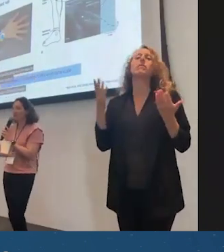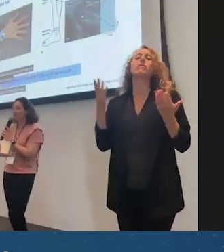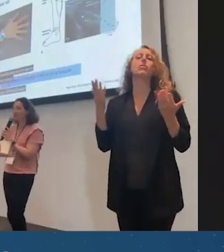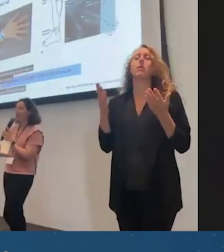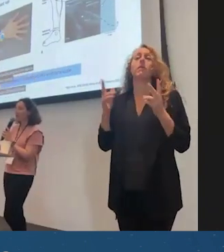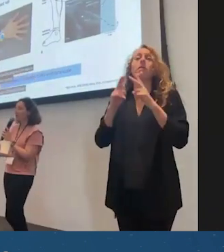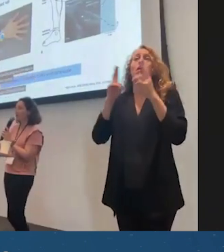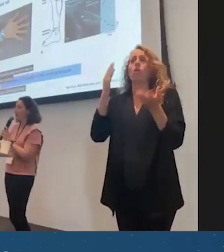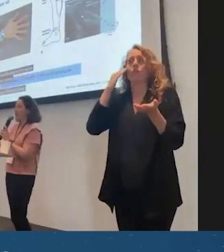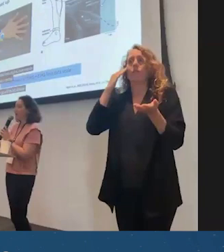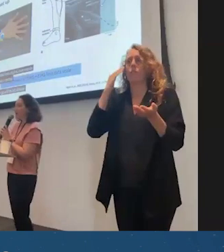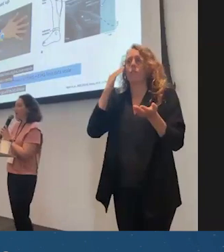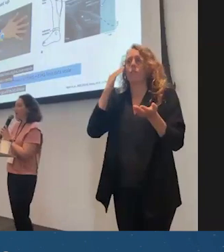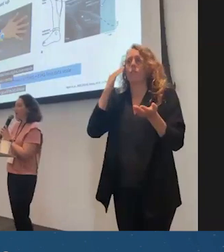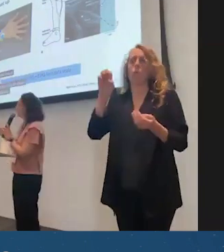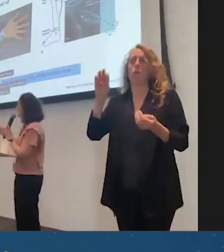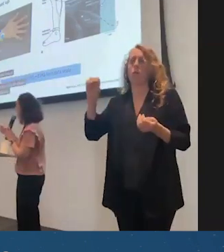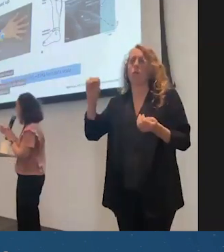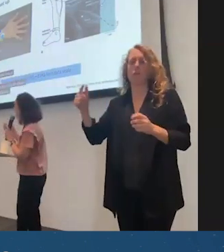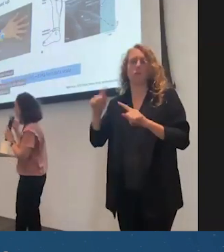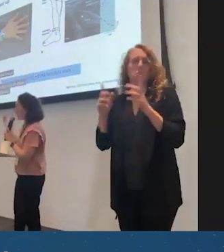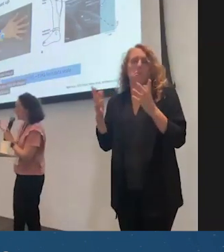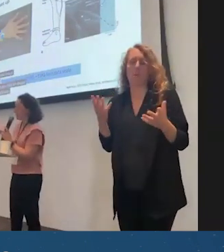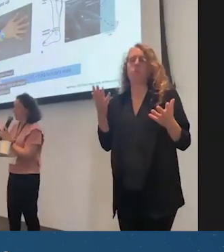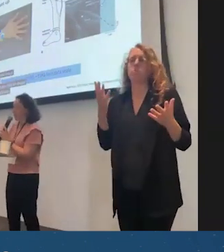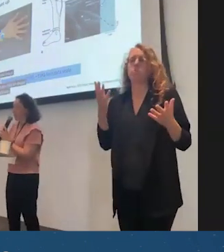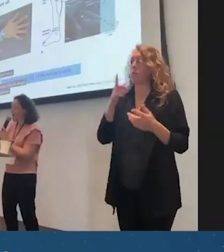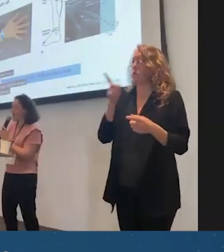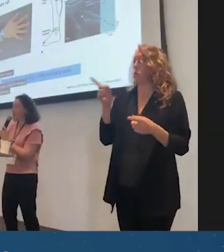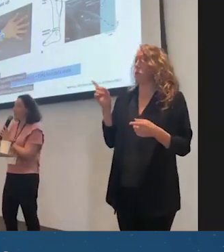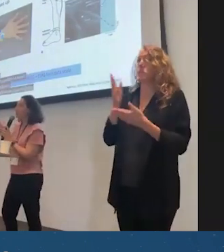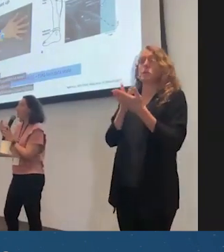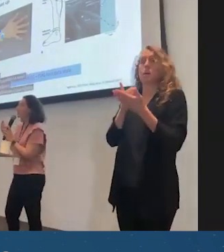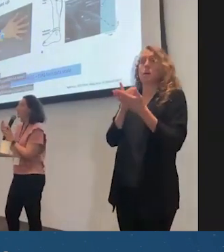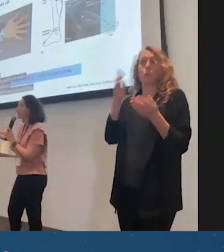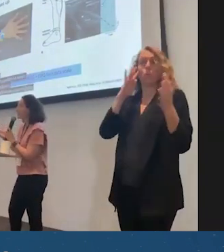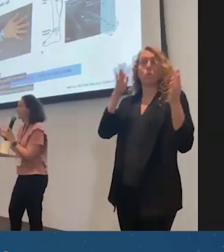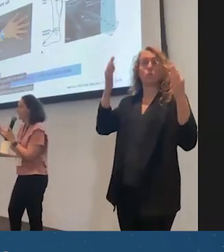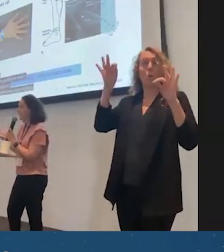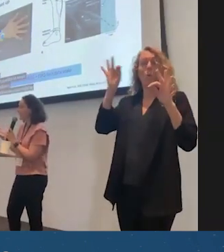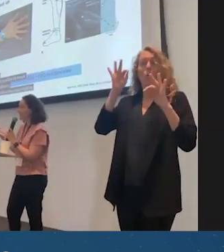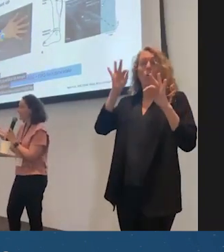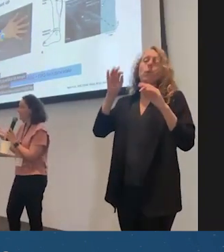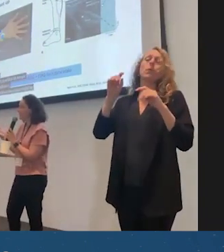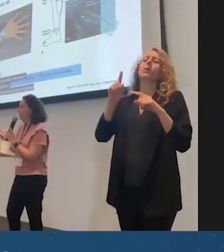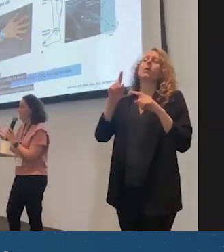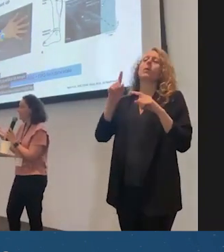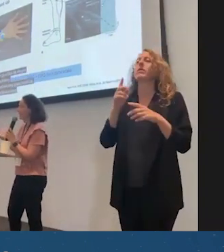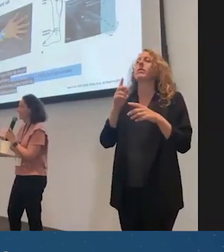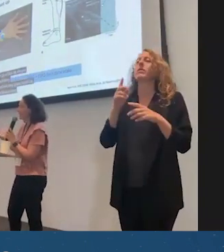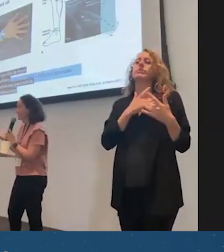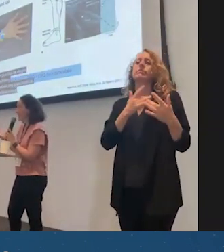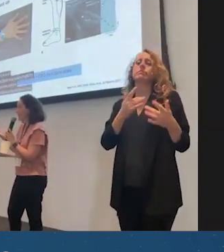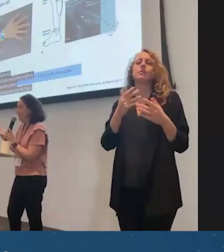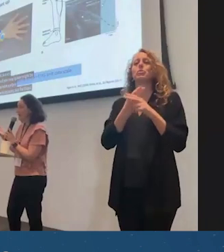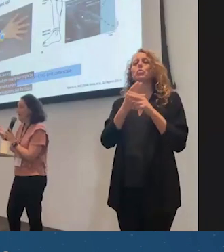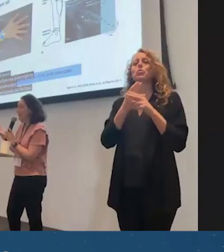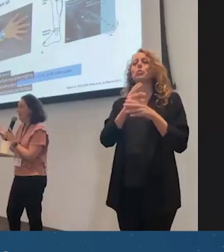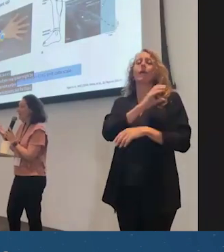electromyography. But for those of you that aren't, it's been used in clinical and lab settings for decades.